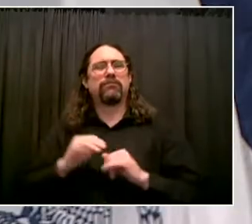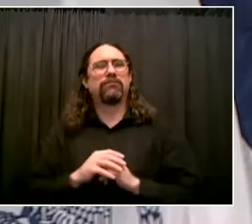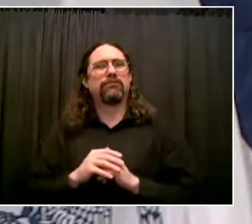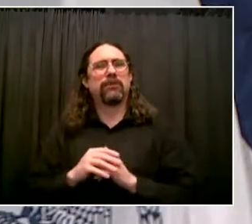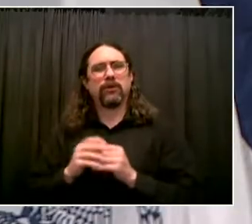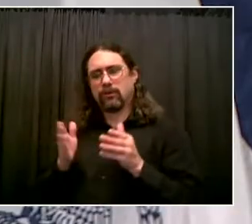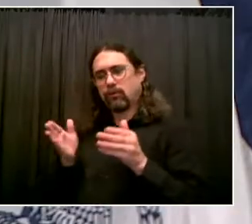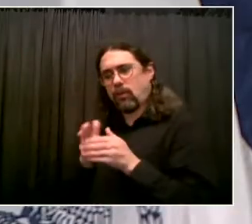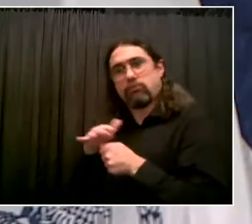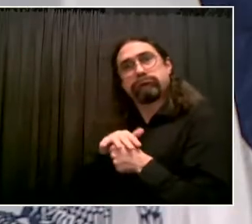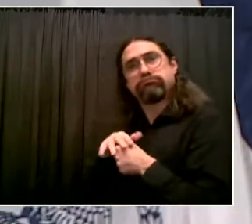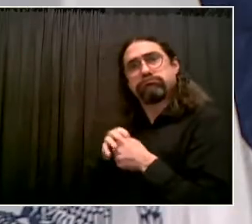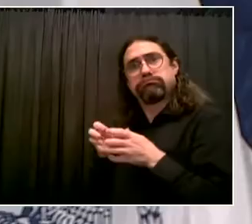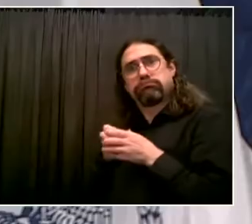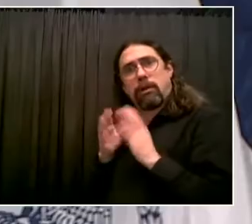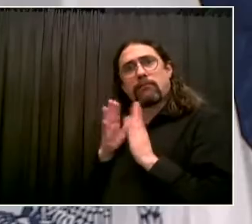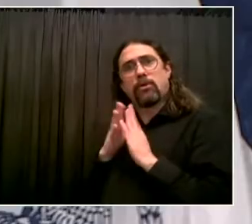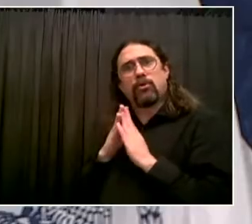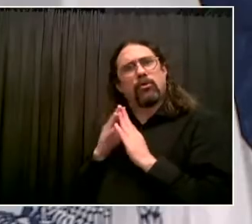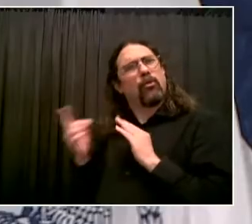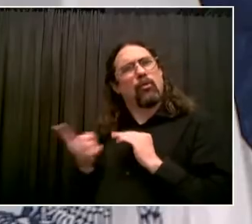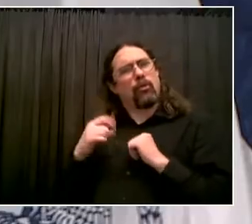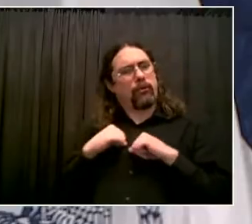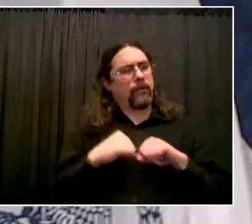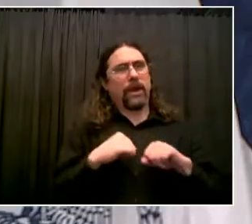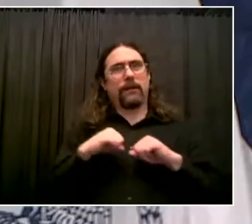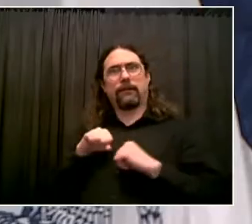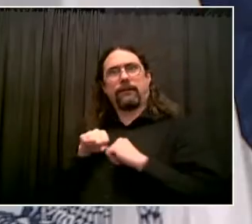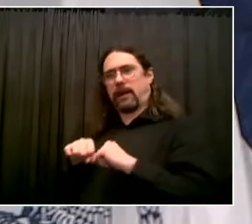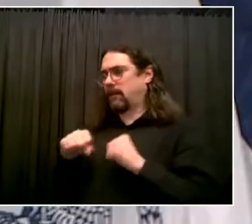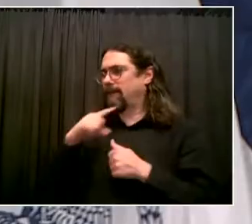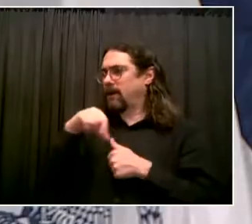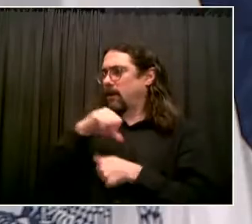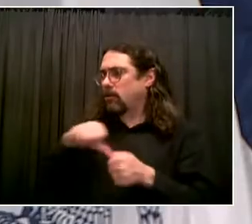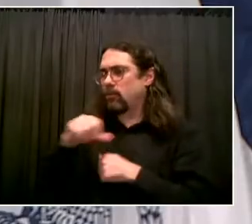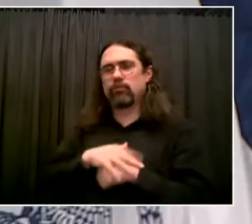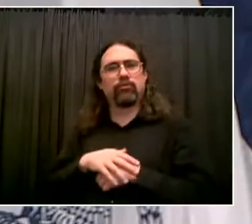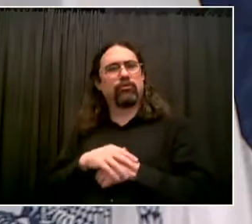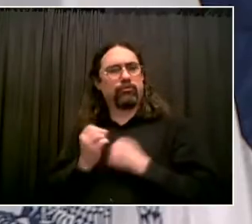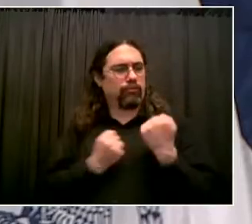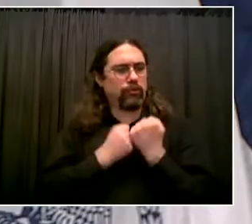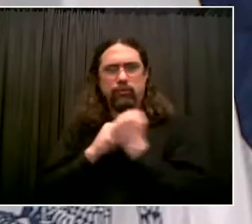ANALOGY BECAUSE NOT FAR BACK AND ALL OF OUR BACKGROUNDS IS A VILLAGE. IT S WAMMCOUNITY GUARDIANS LOOKING OUT FOR